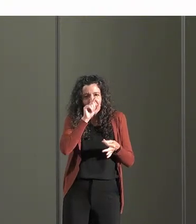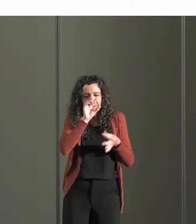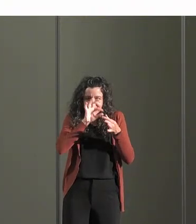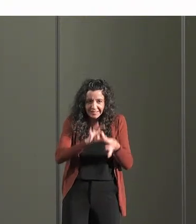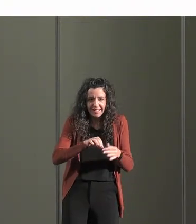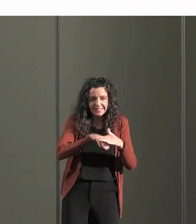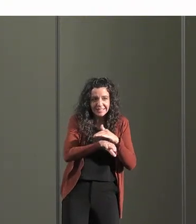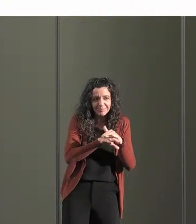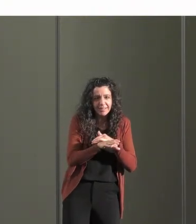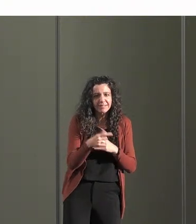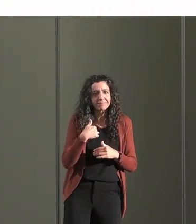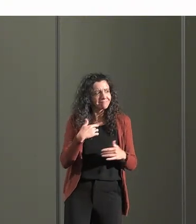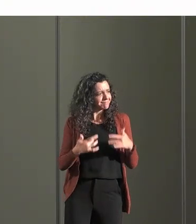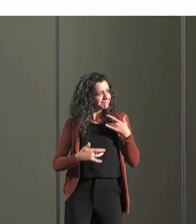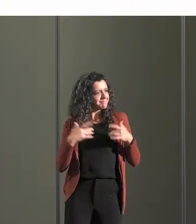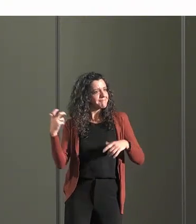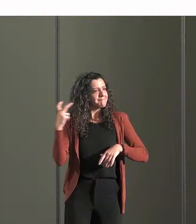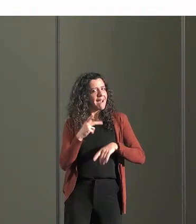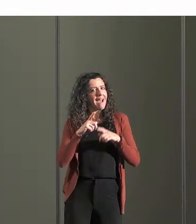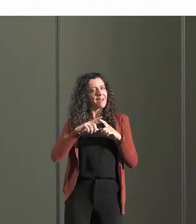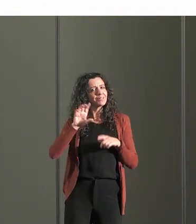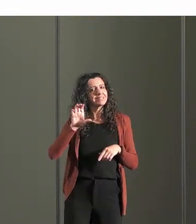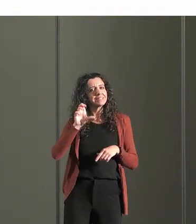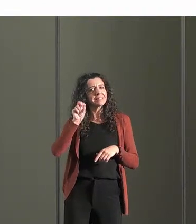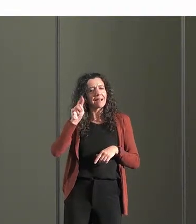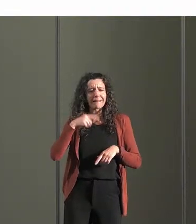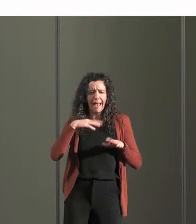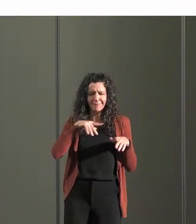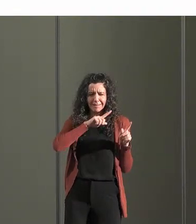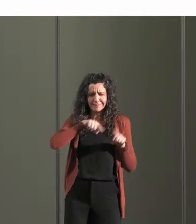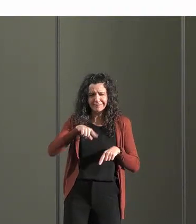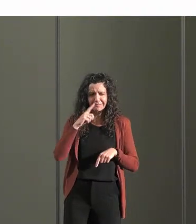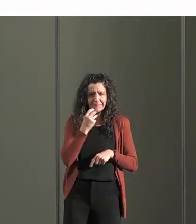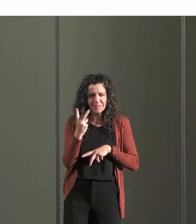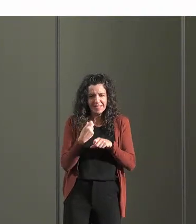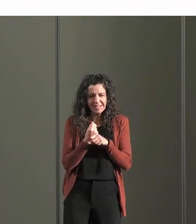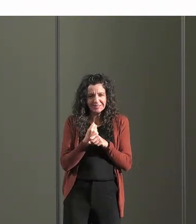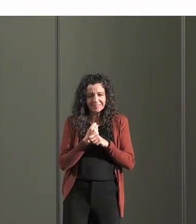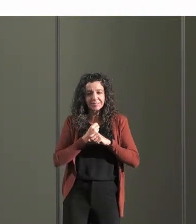what is new at Google with accessibility. And very happy